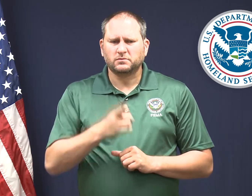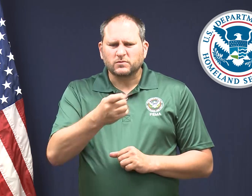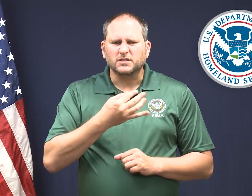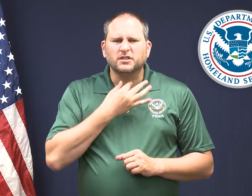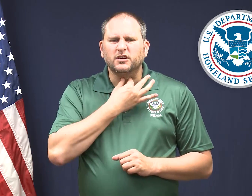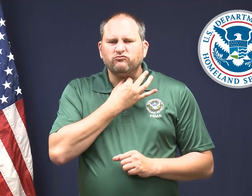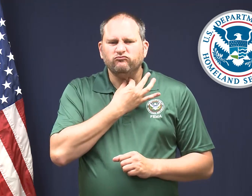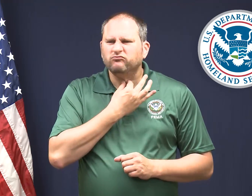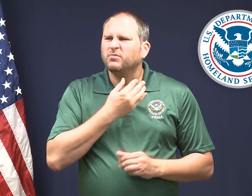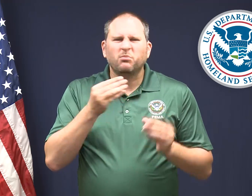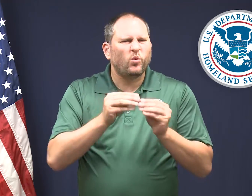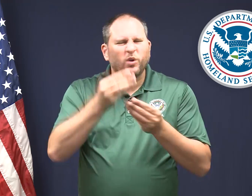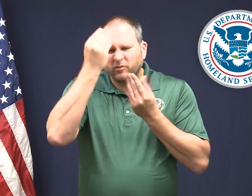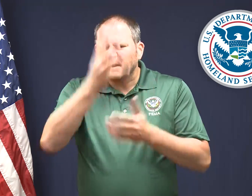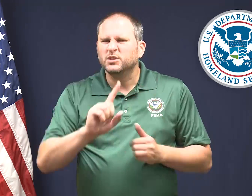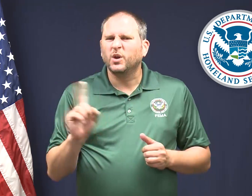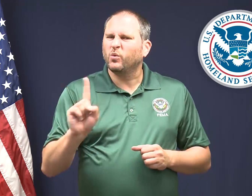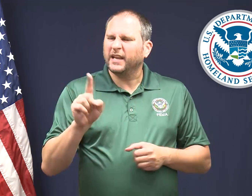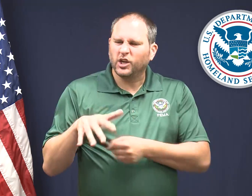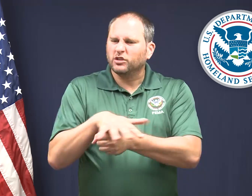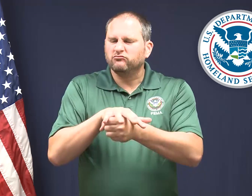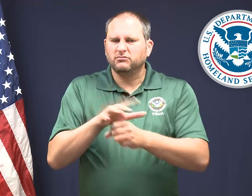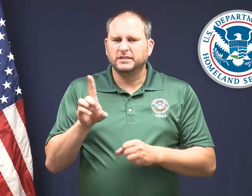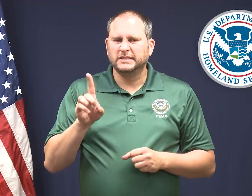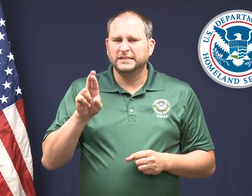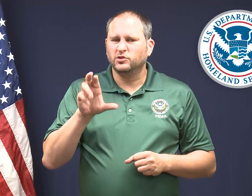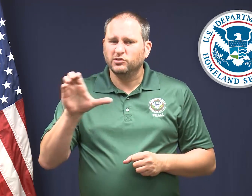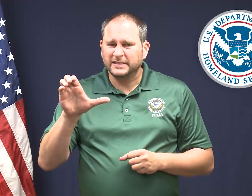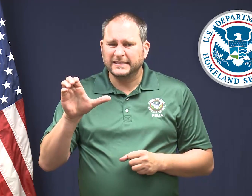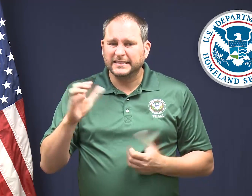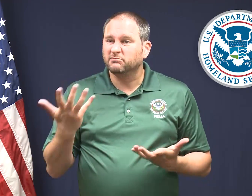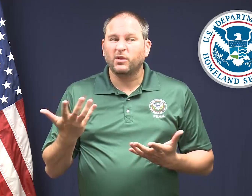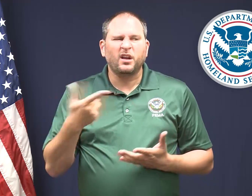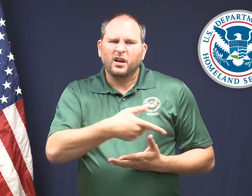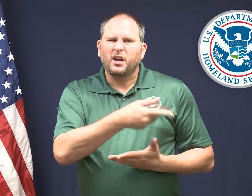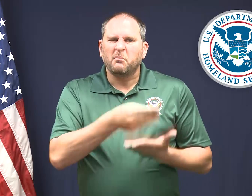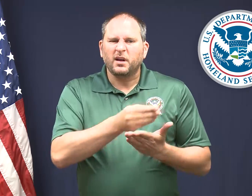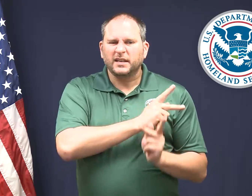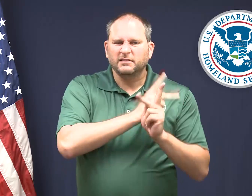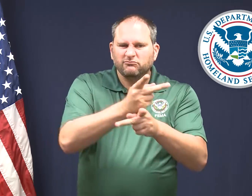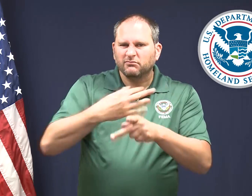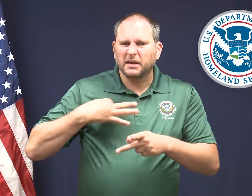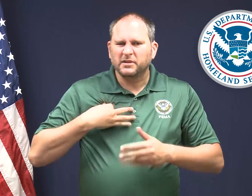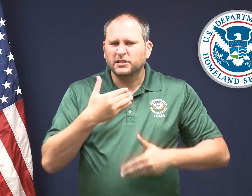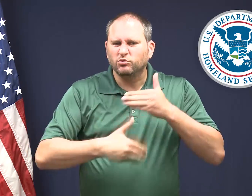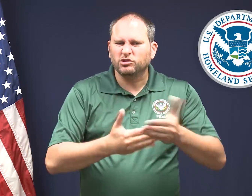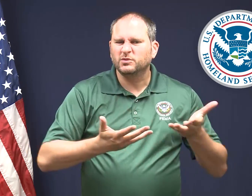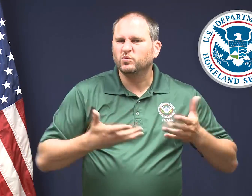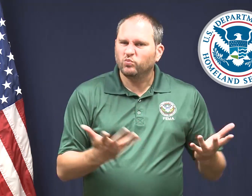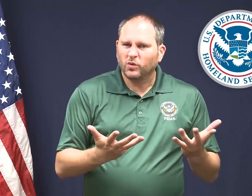For additional details on the locations of recovery centers and the loan application process,